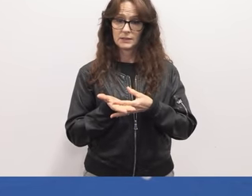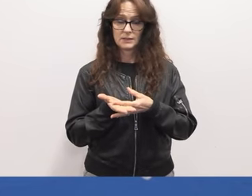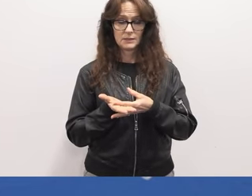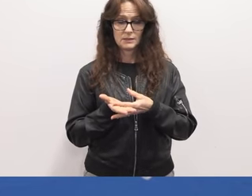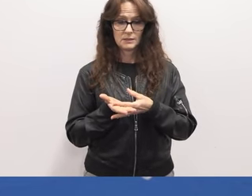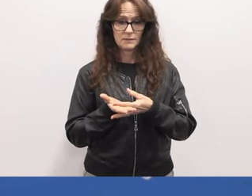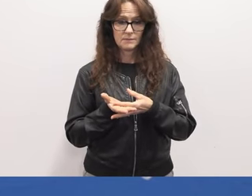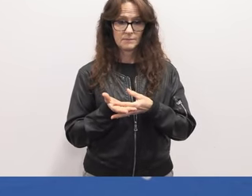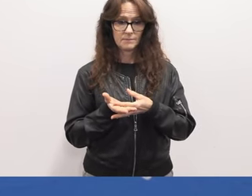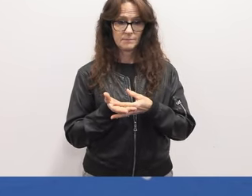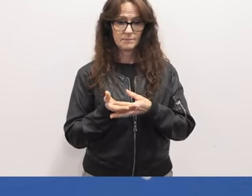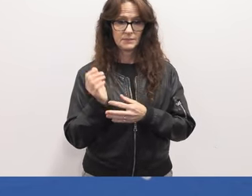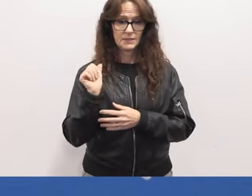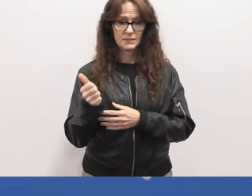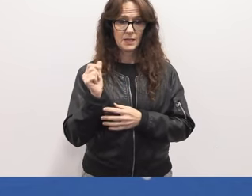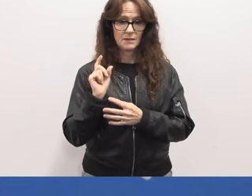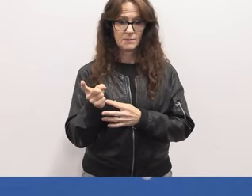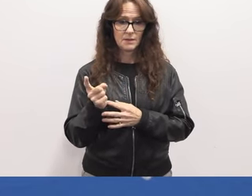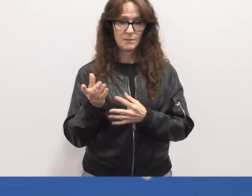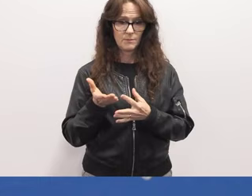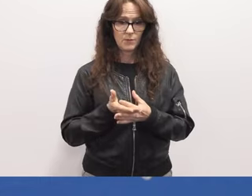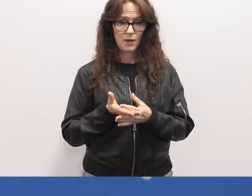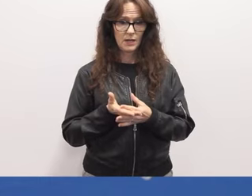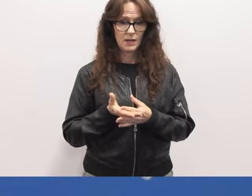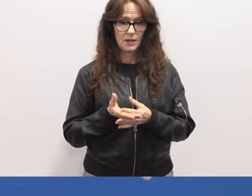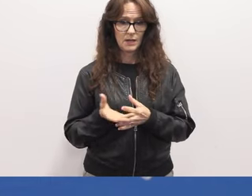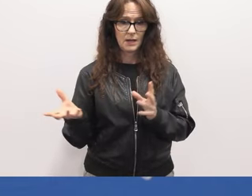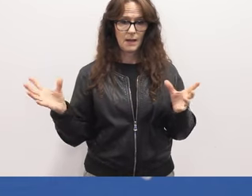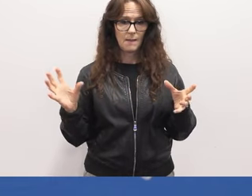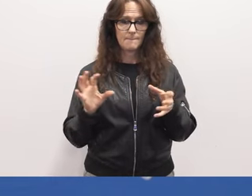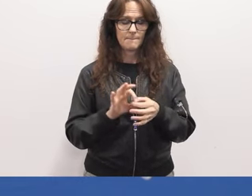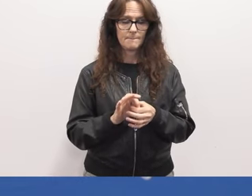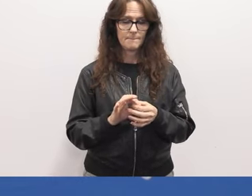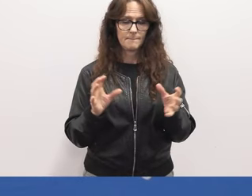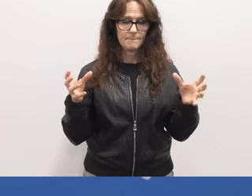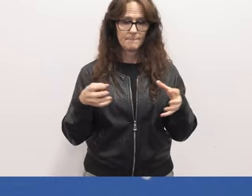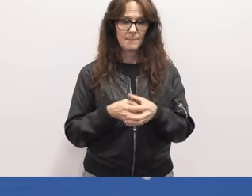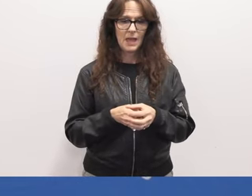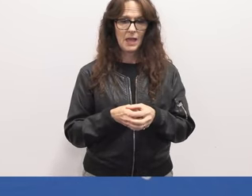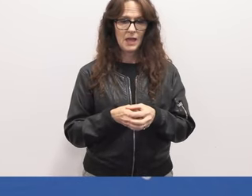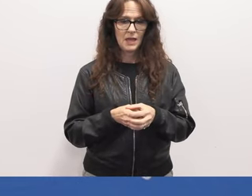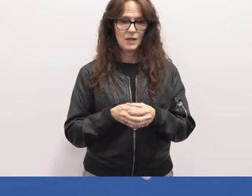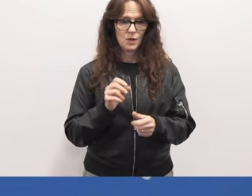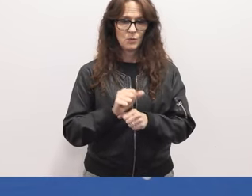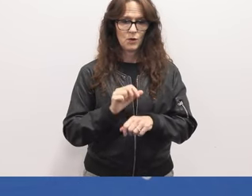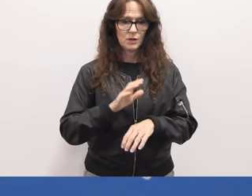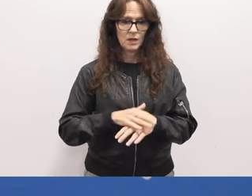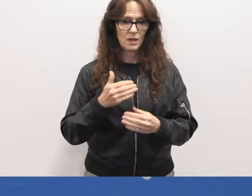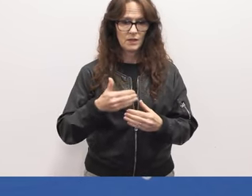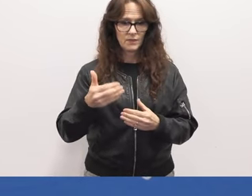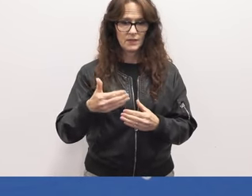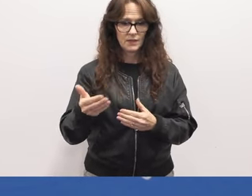We will take a 10 minute break and reconvene and get to work on the next part of our workshop.